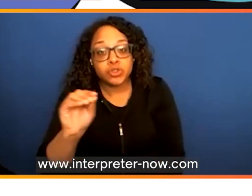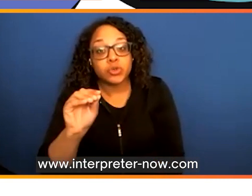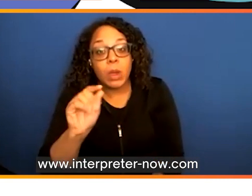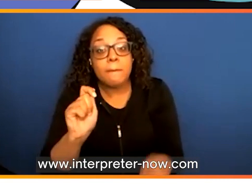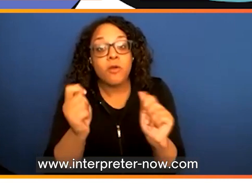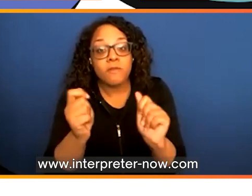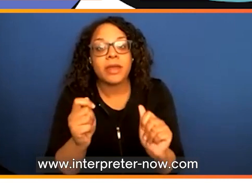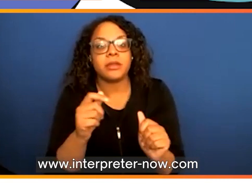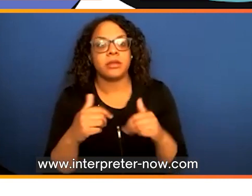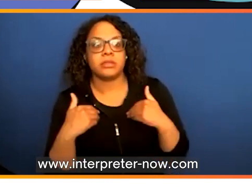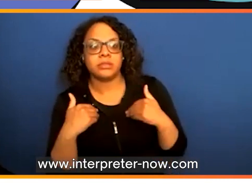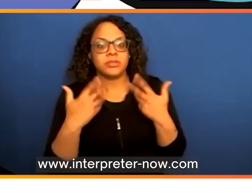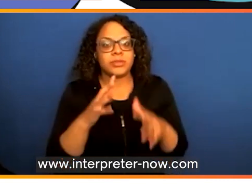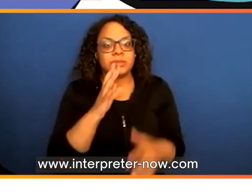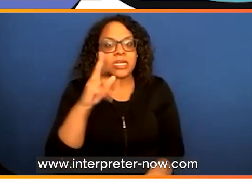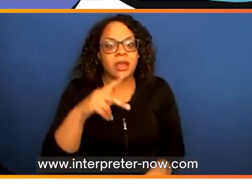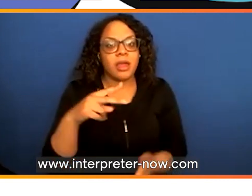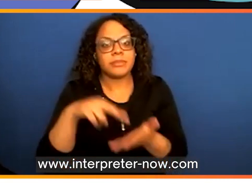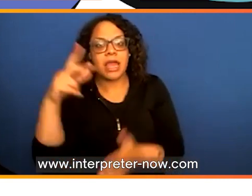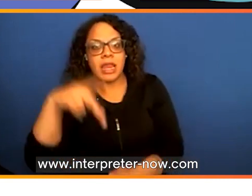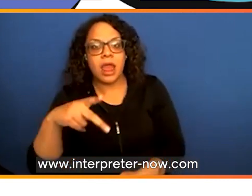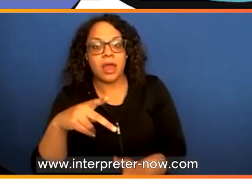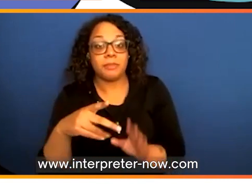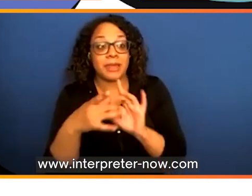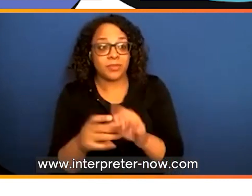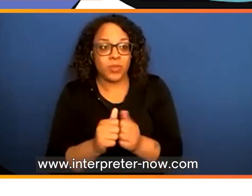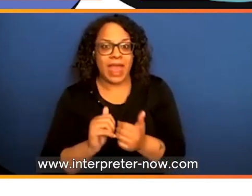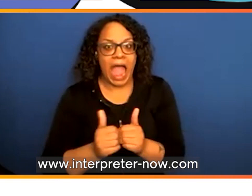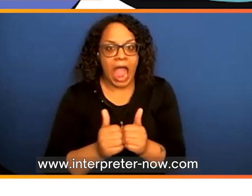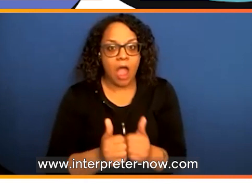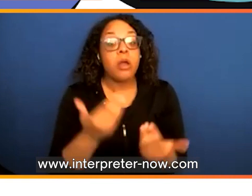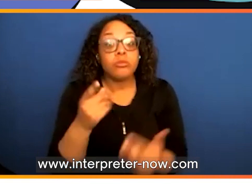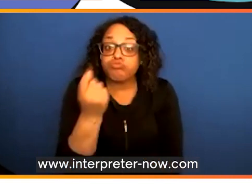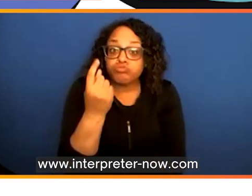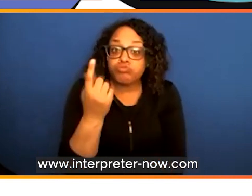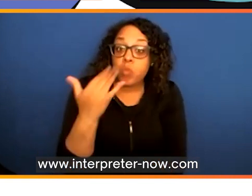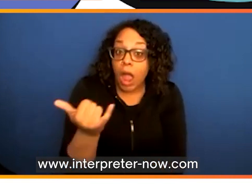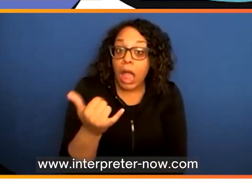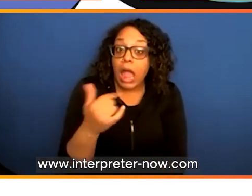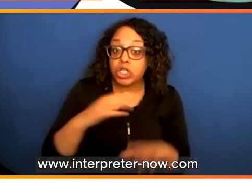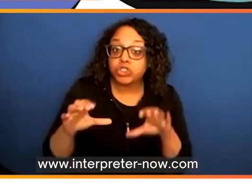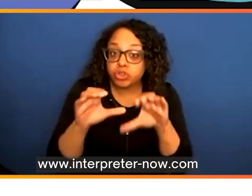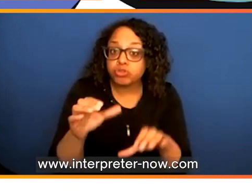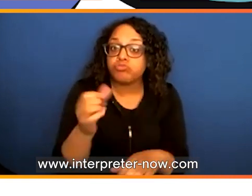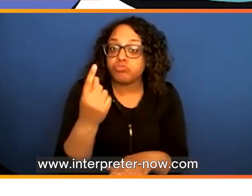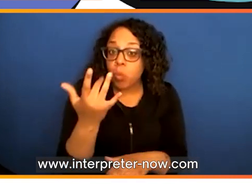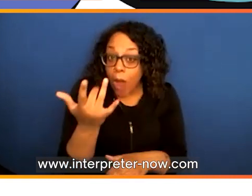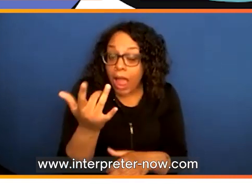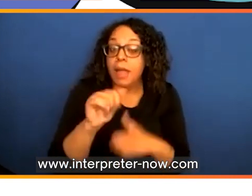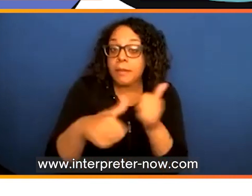have done some research on the what, what can I do. Like, for example, giving the floor to another woman in the meeting, or calling out someone who may have interrupted a woman